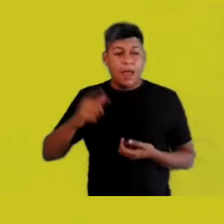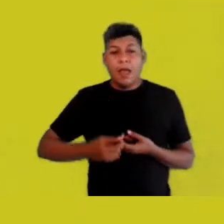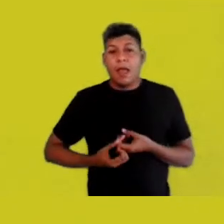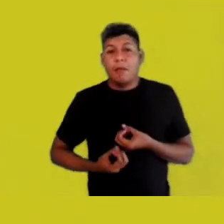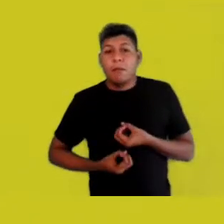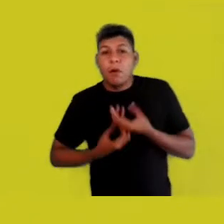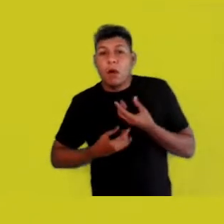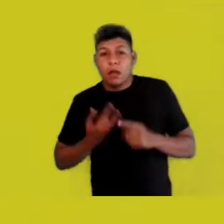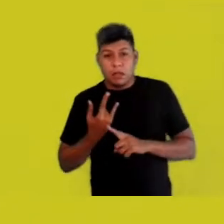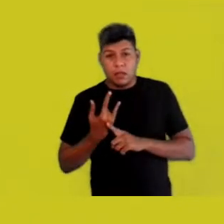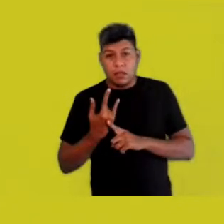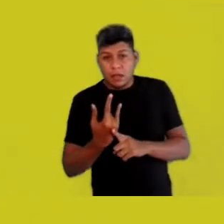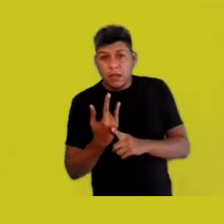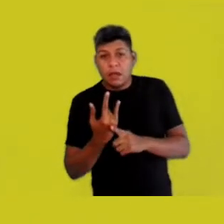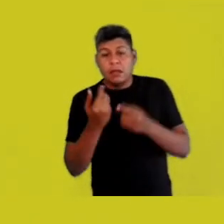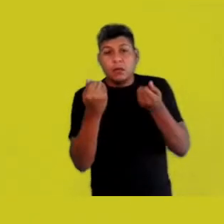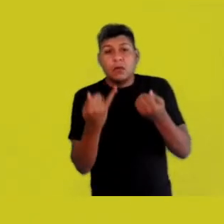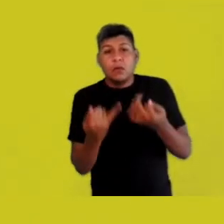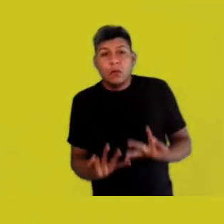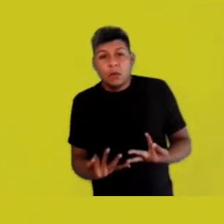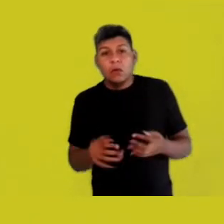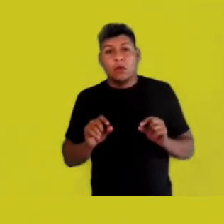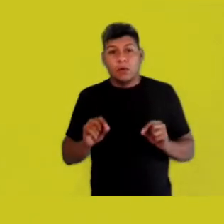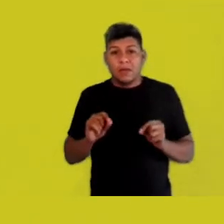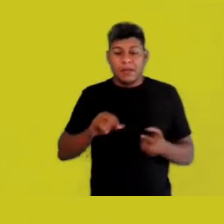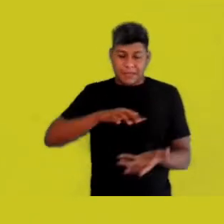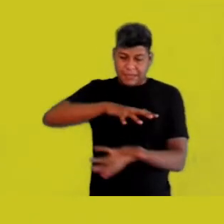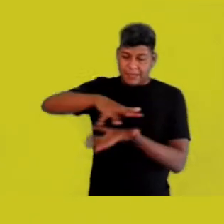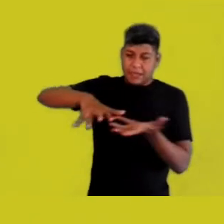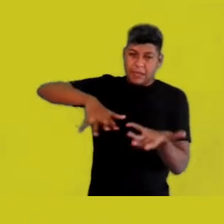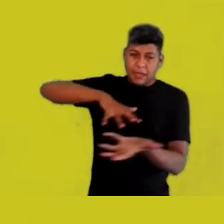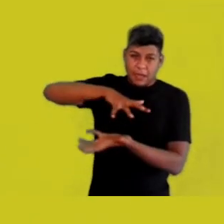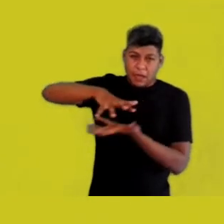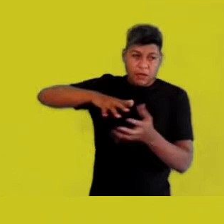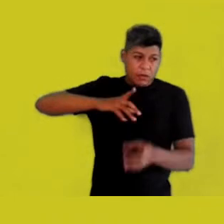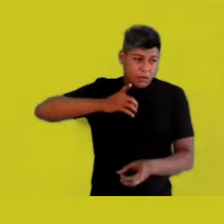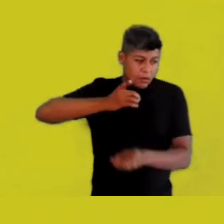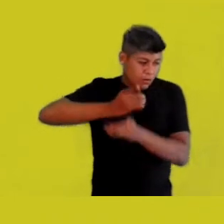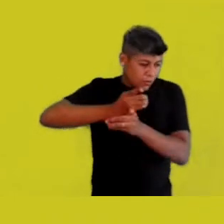ally with chaos to produce or find an adequate rhythm.